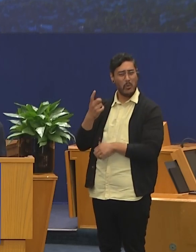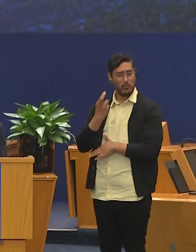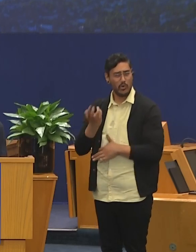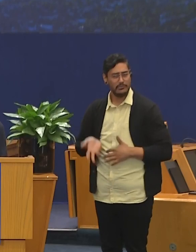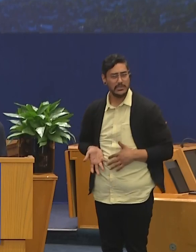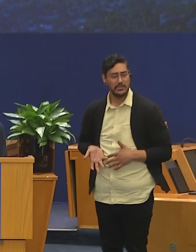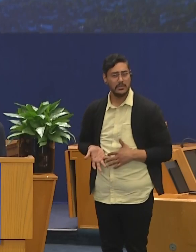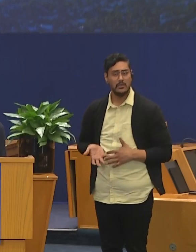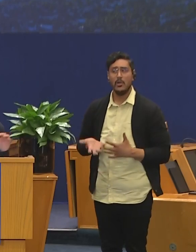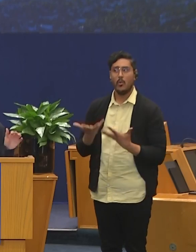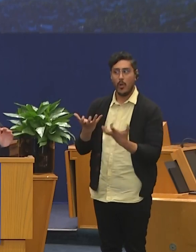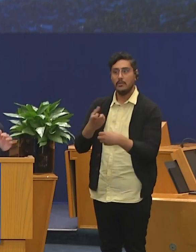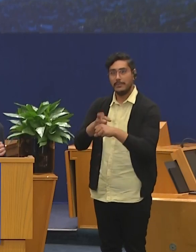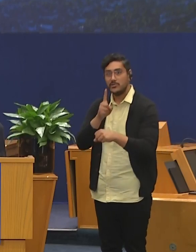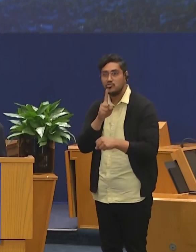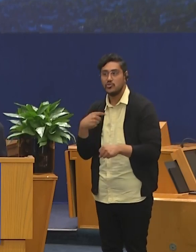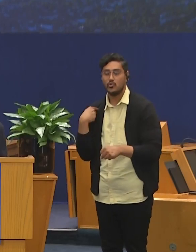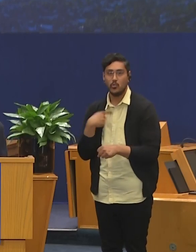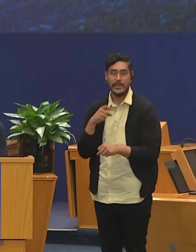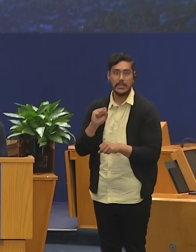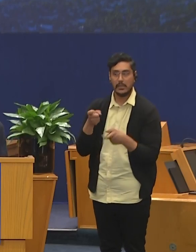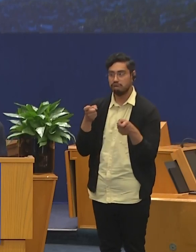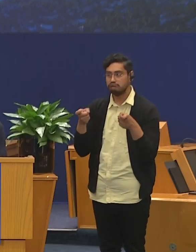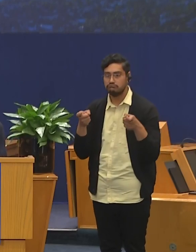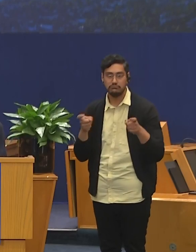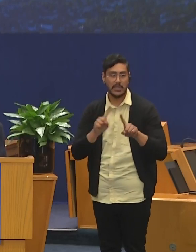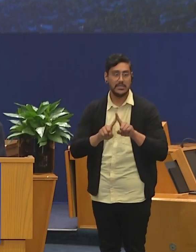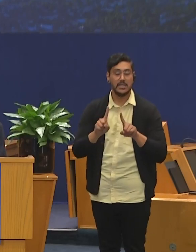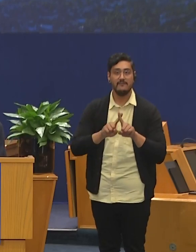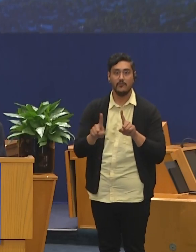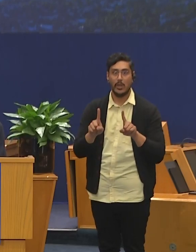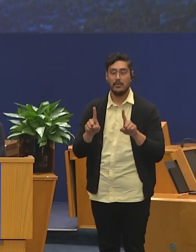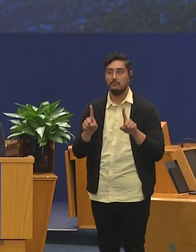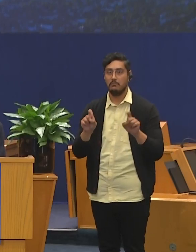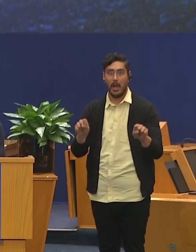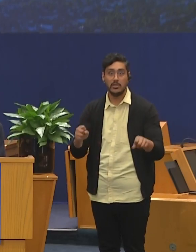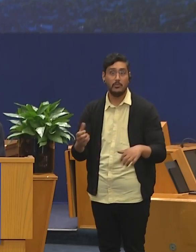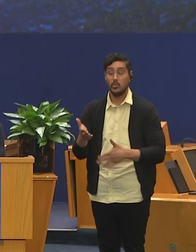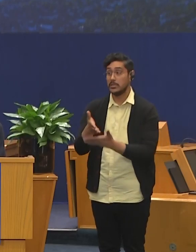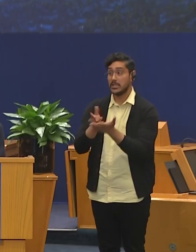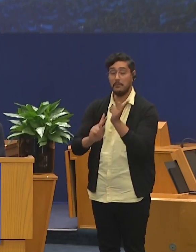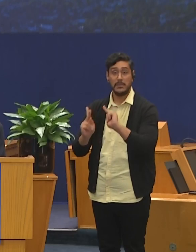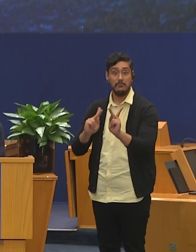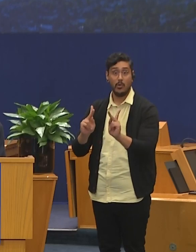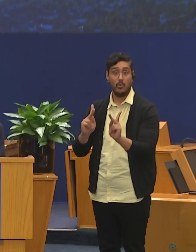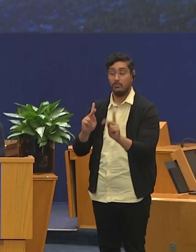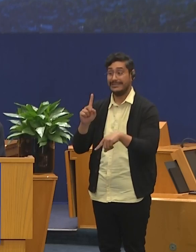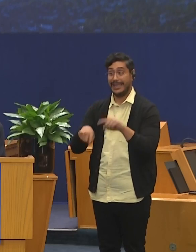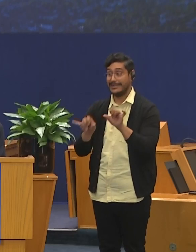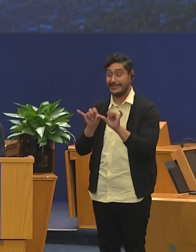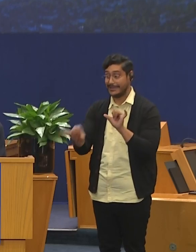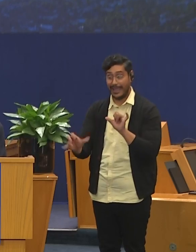PURPOSE. THEY'RE THERE TO TRY TO MAKE SURE THAT WE CAN HANDLE AT DIFFERENT LEVELS OF ACUTE FOLKS